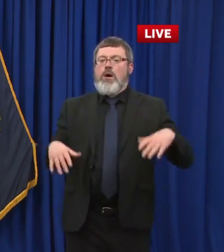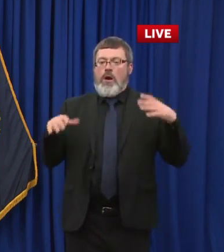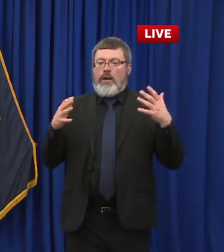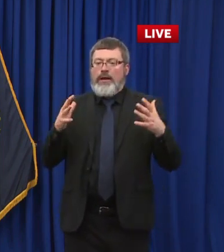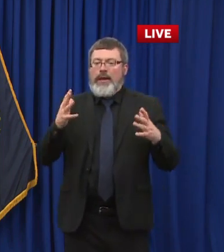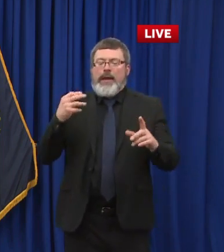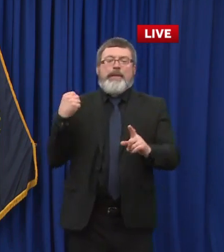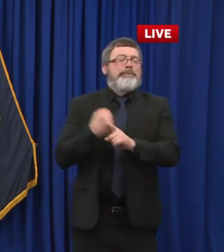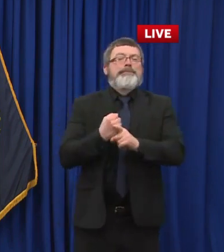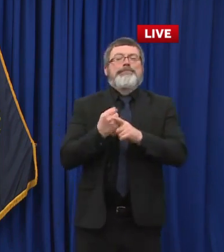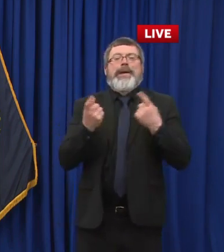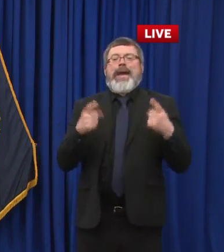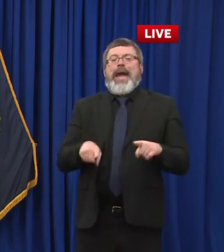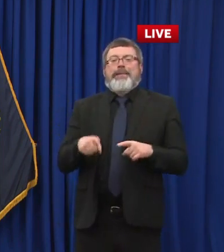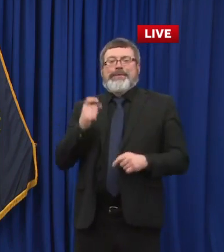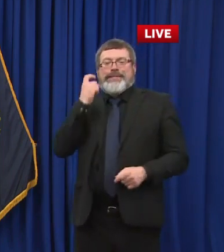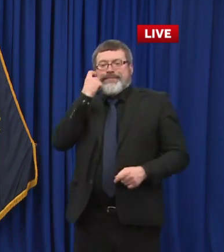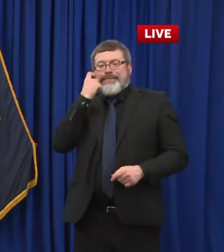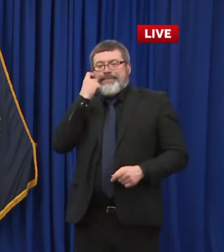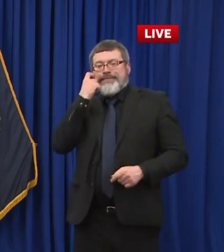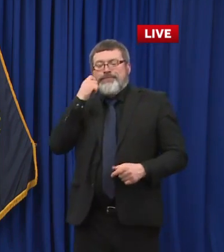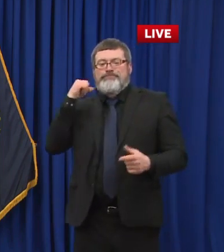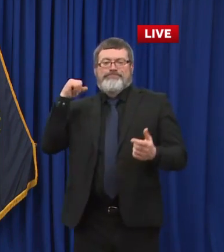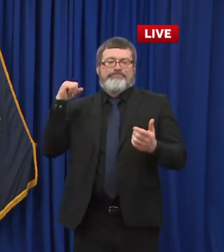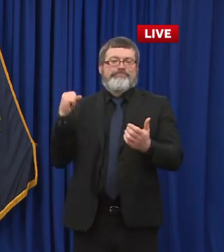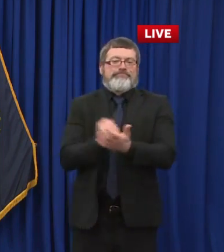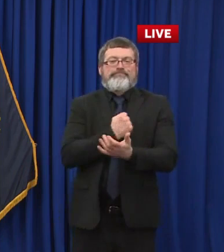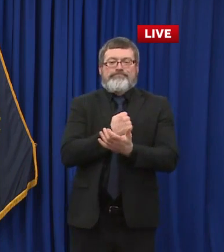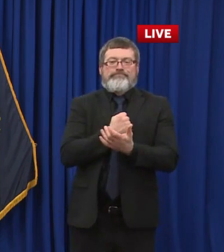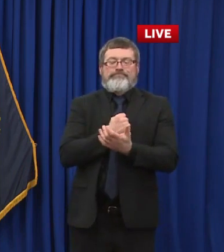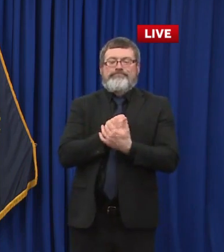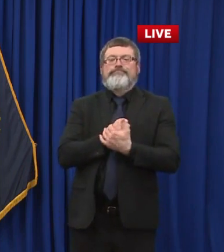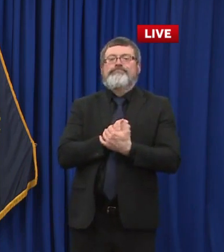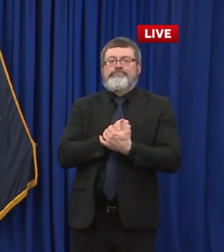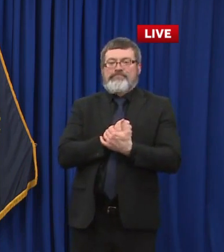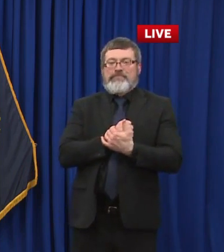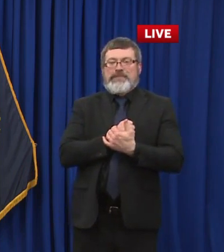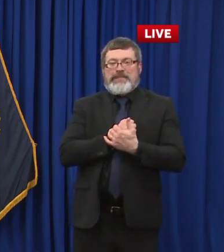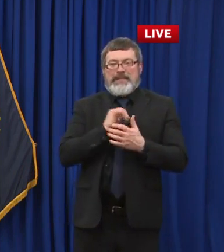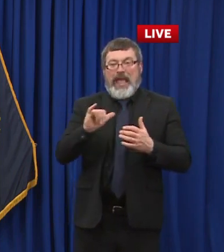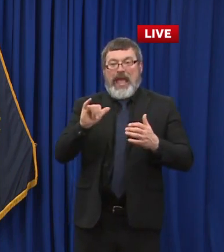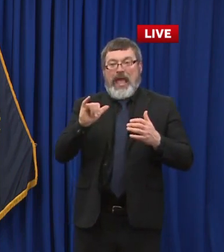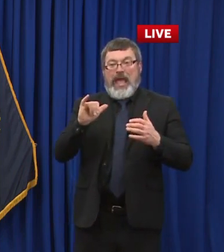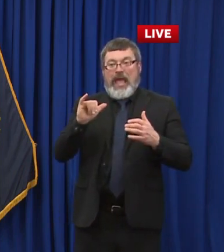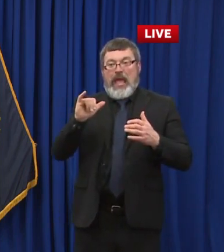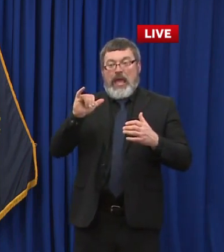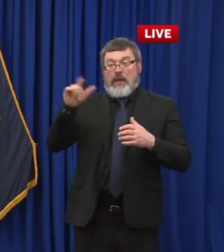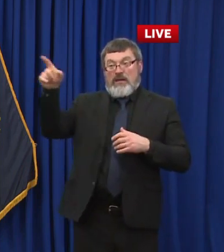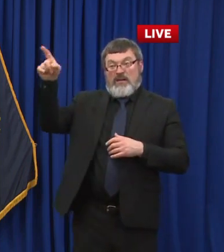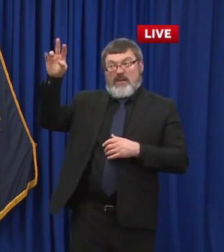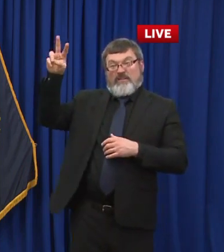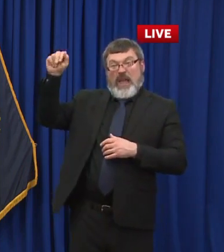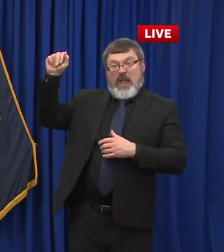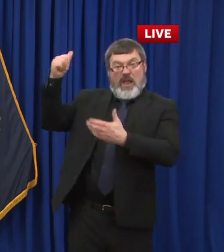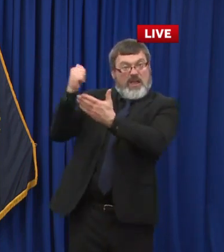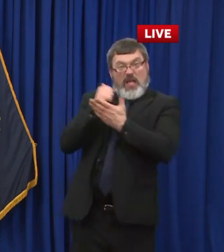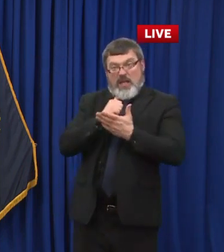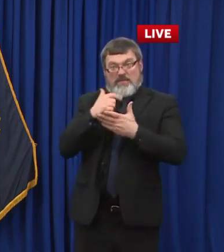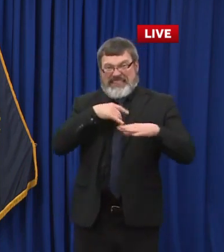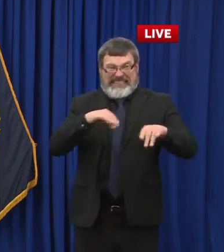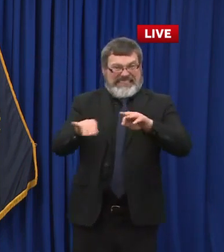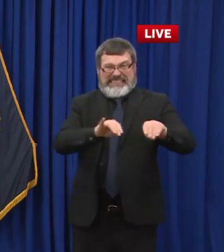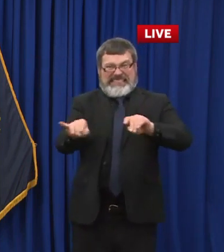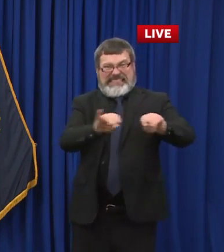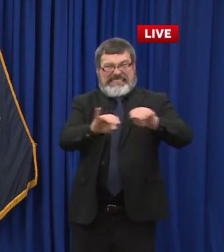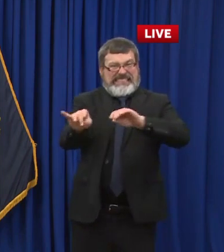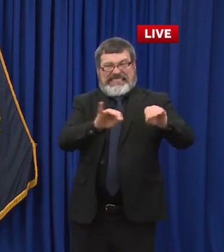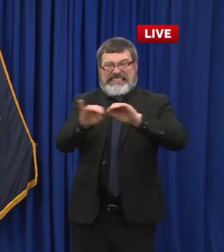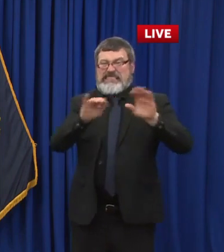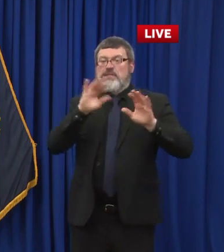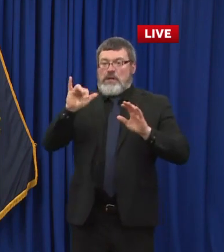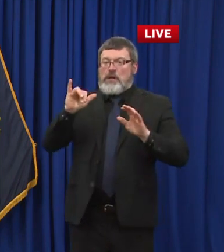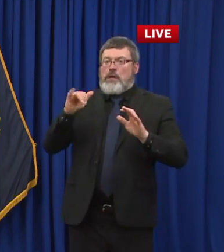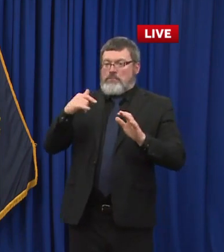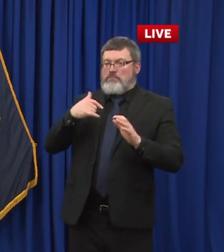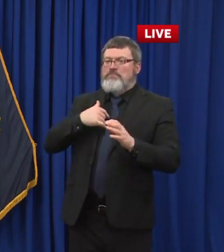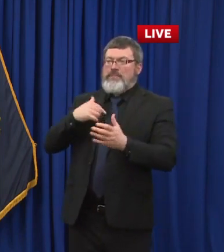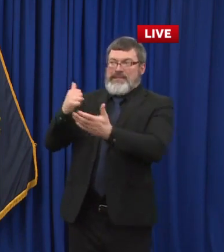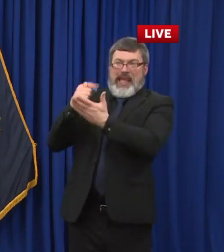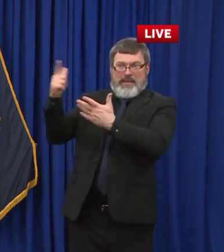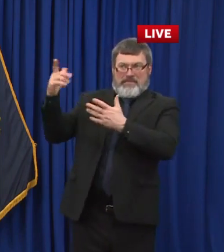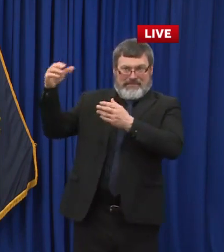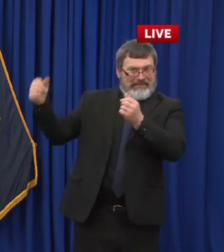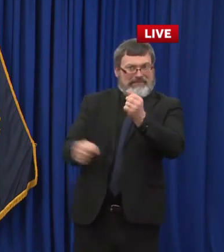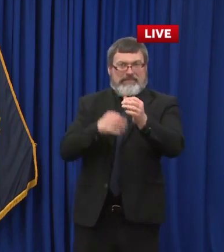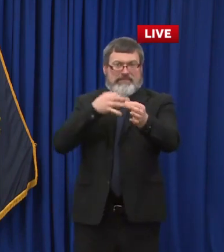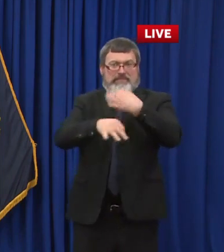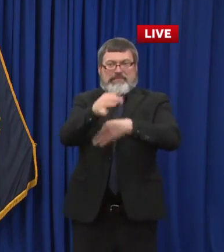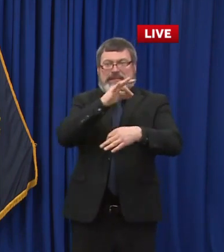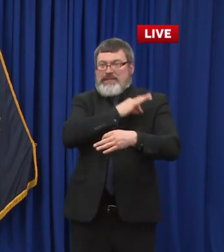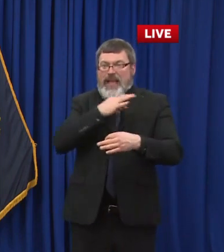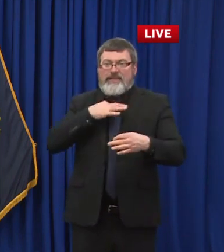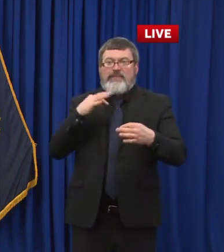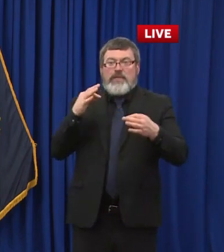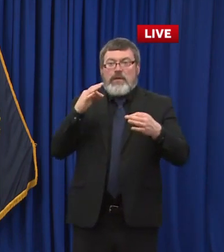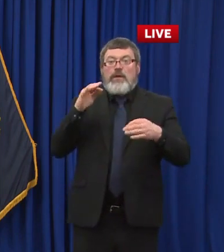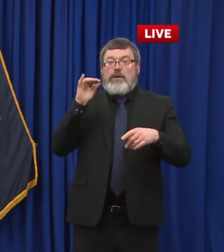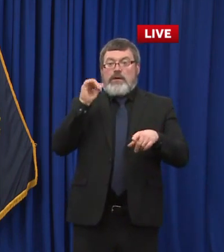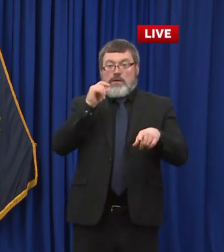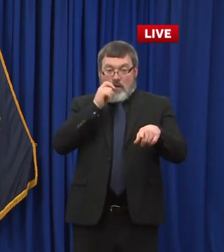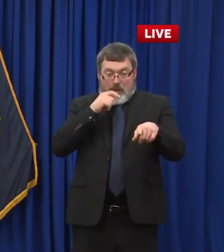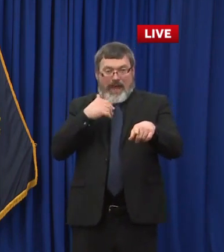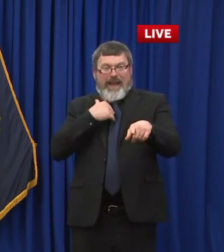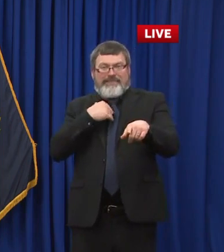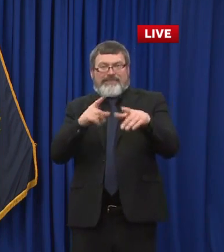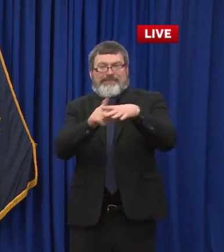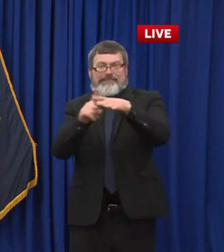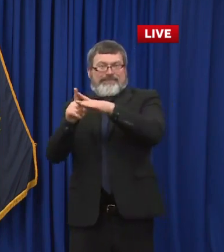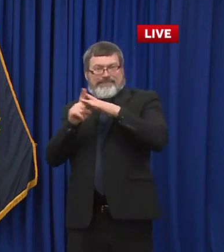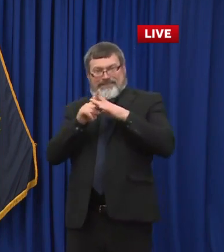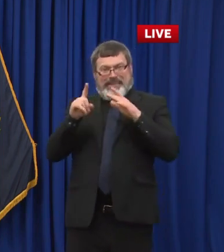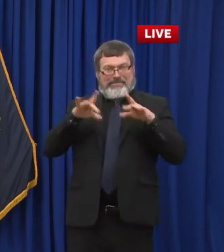THEY WORKED TIRELESSLY USING PPE AND TESTING, BUT IT JUST TAKES ONE OR TWO CASES TO GET INTO ALONG CAME -- A LONG-TERM CARE FACILITY AND IT CAN BECOME RAMPANT.